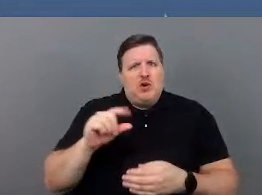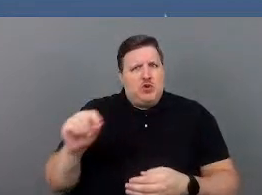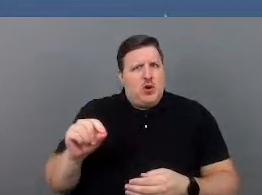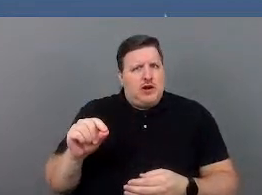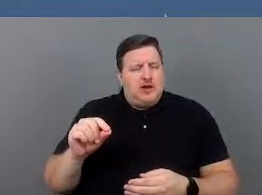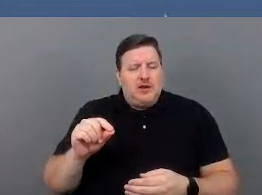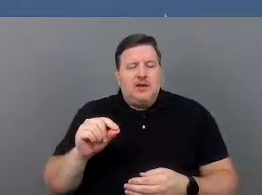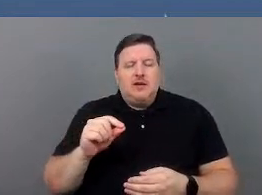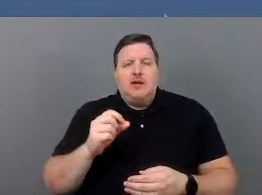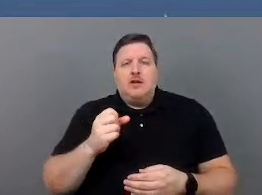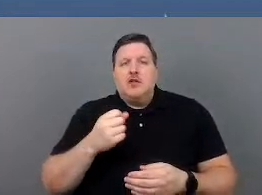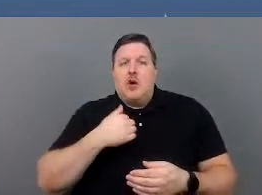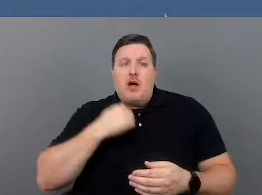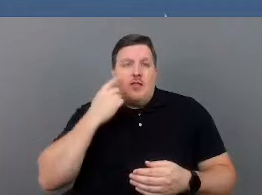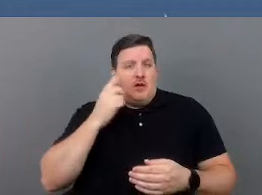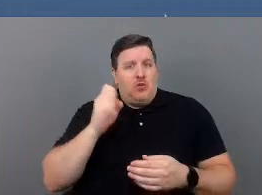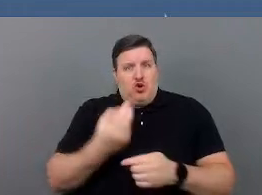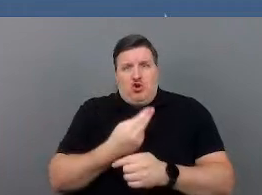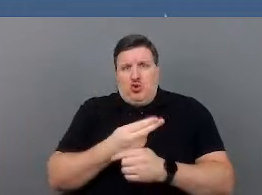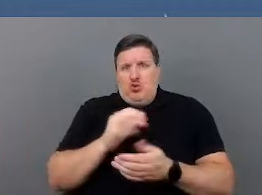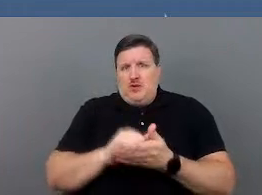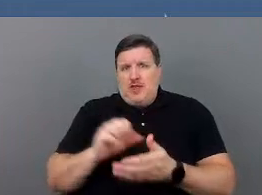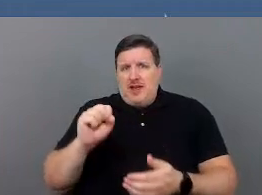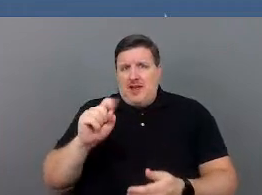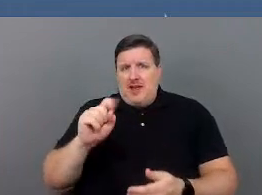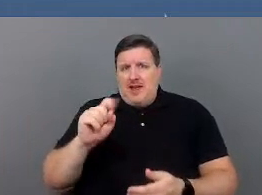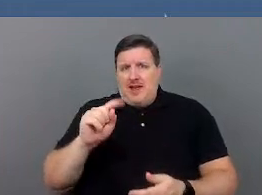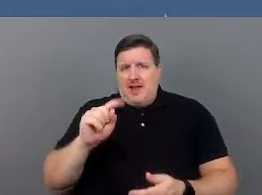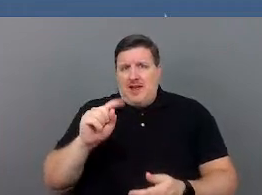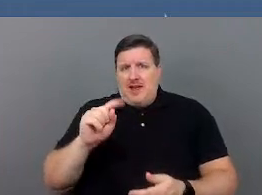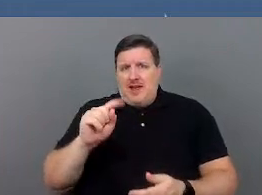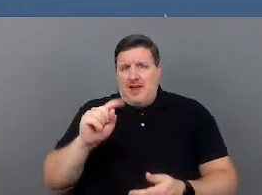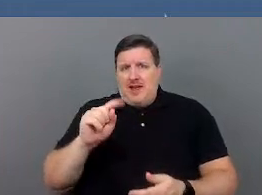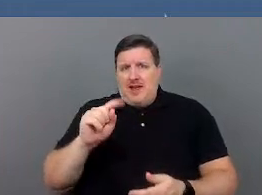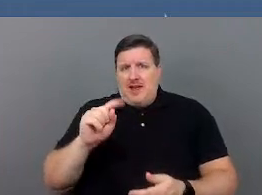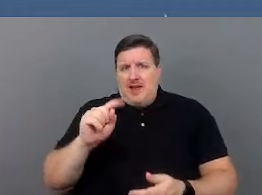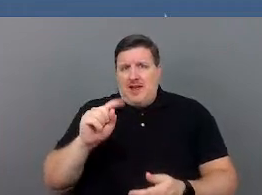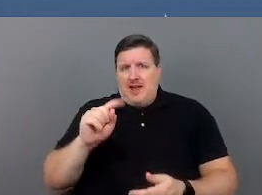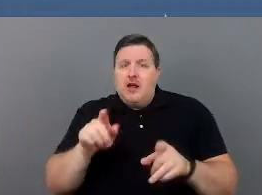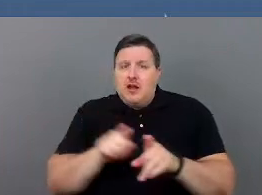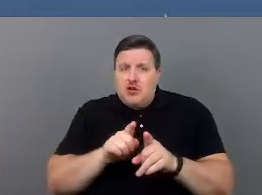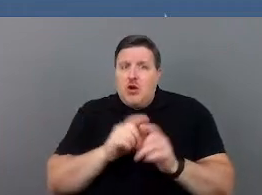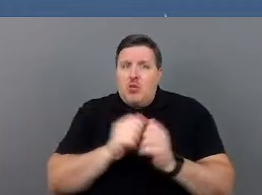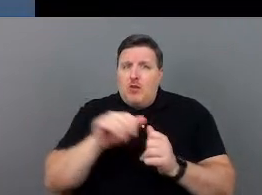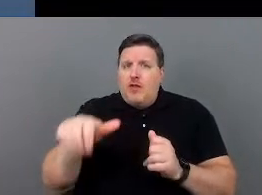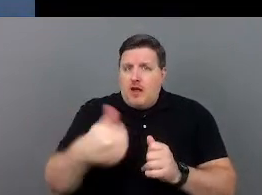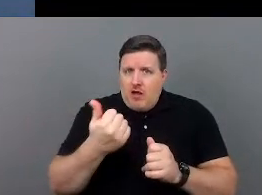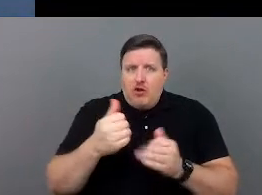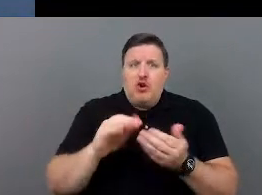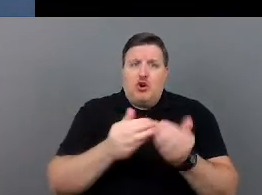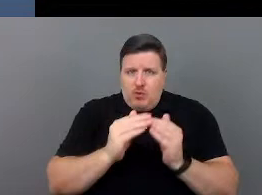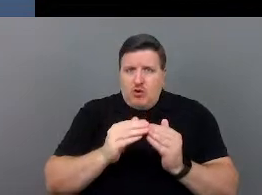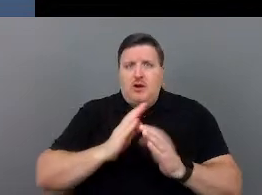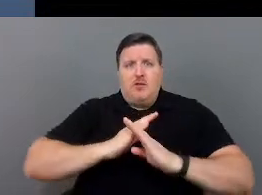SO THANK YOU ALL. ≫ HI, THIS IS ANNA. I'M SORRY I MISSED MY TURN.